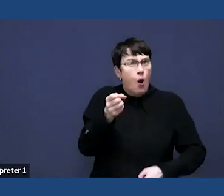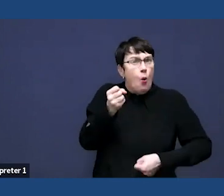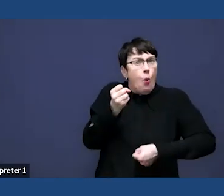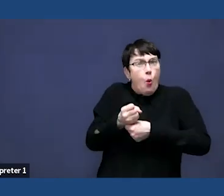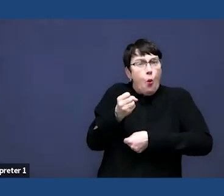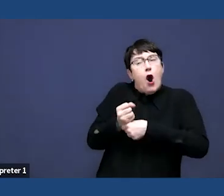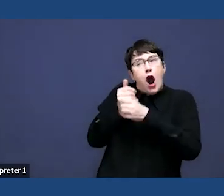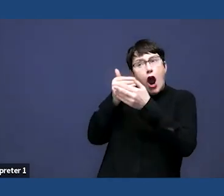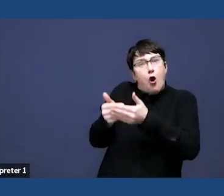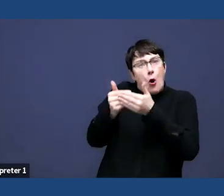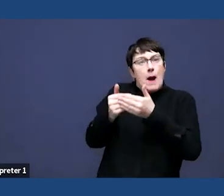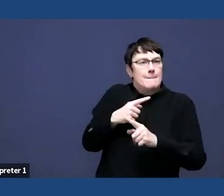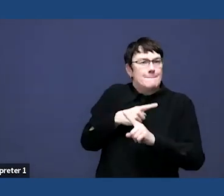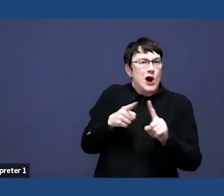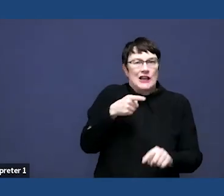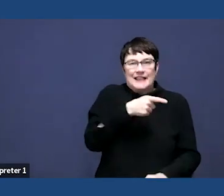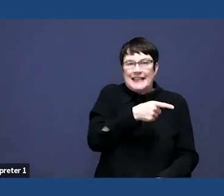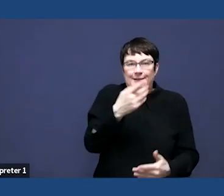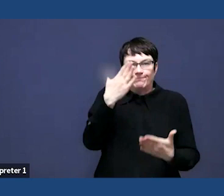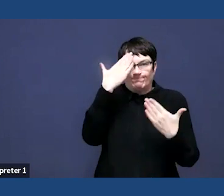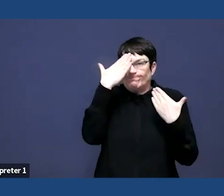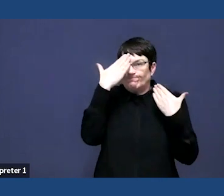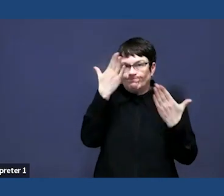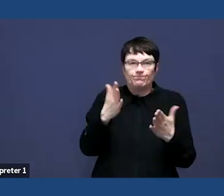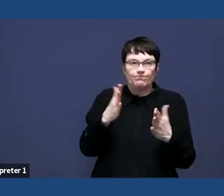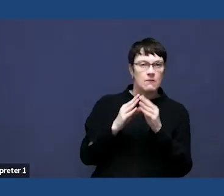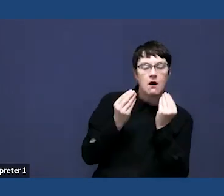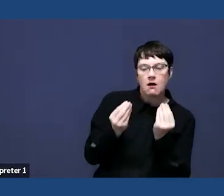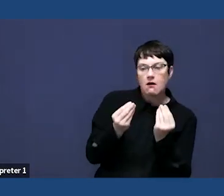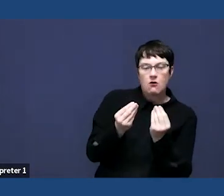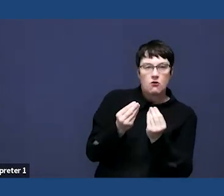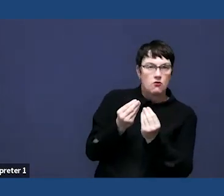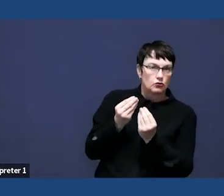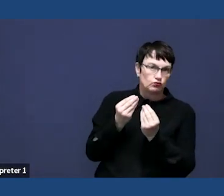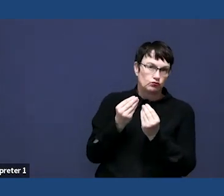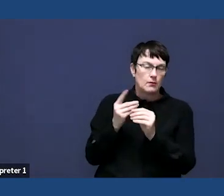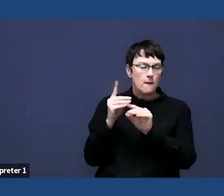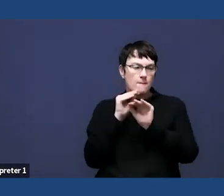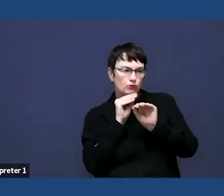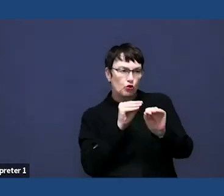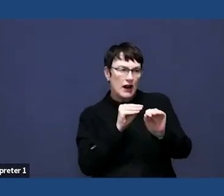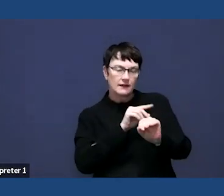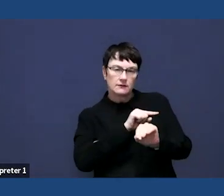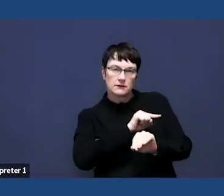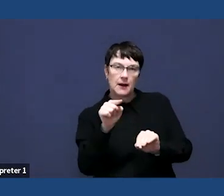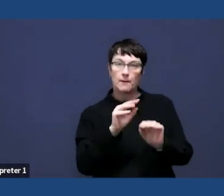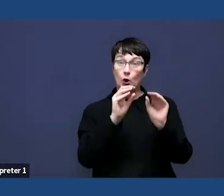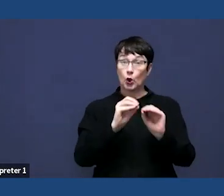of patients, caregivers, and using that to what we call as patient directed, we look